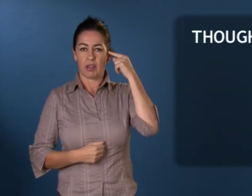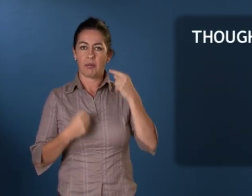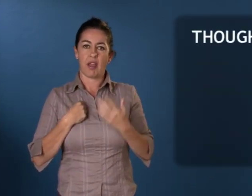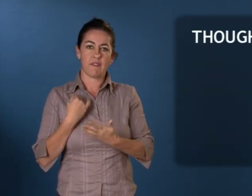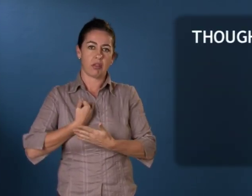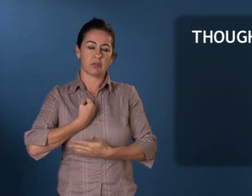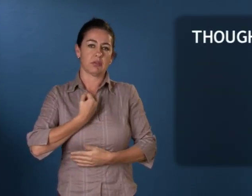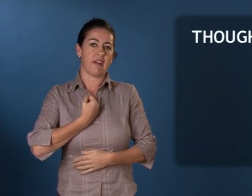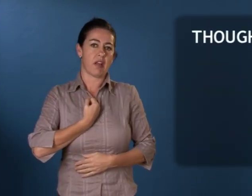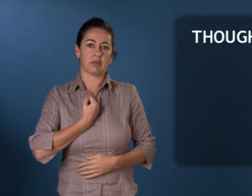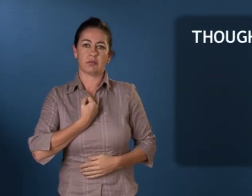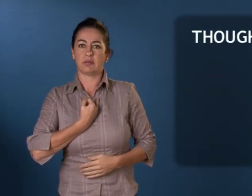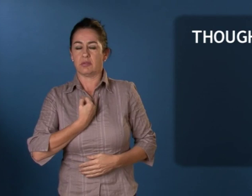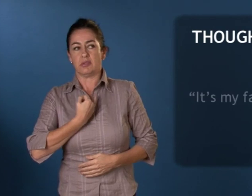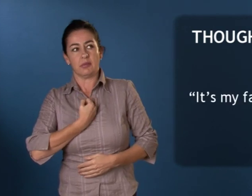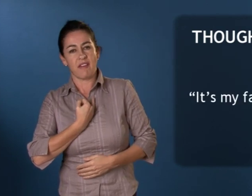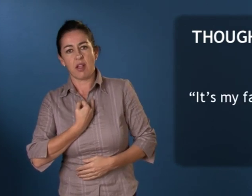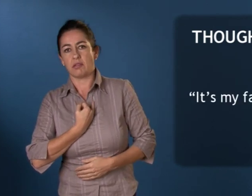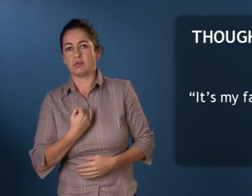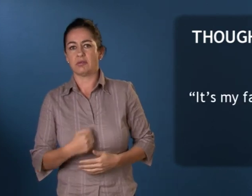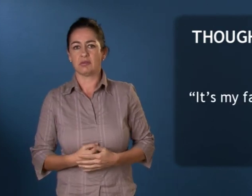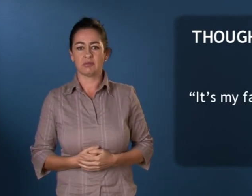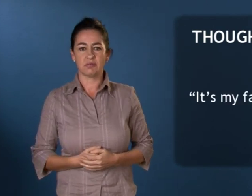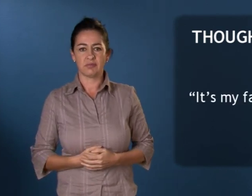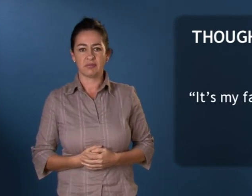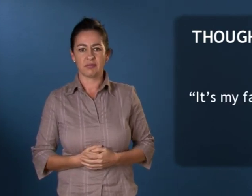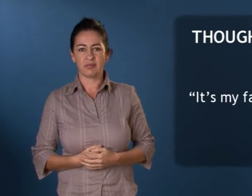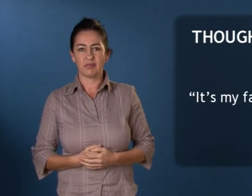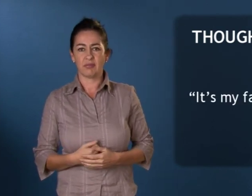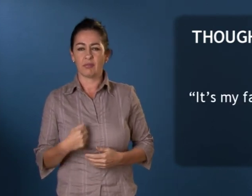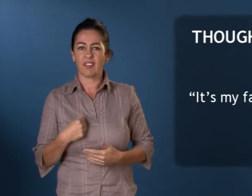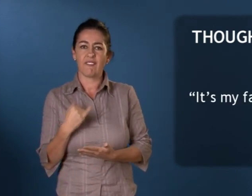The second category is thoughts. You may think,